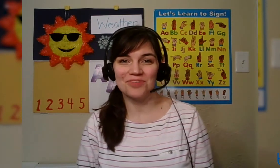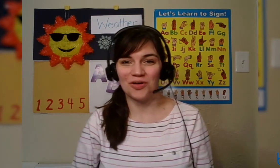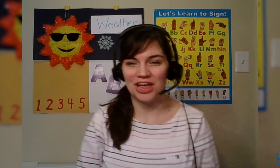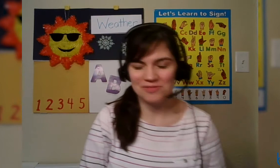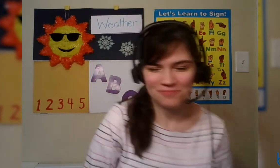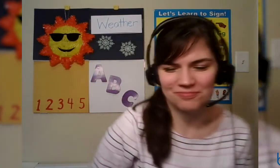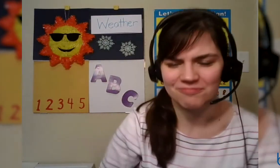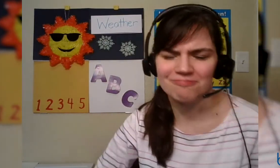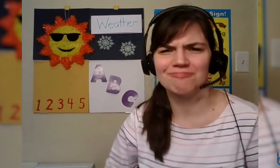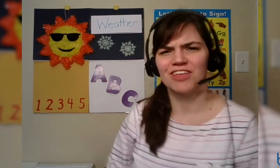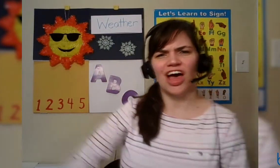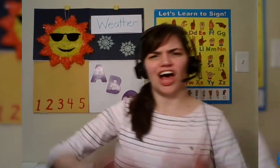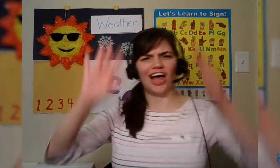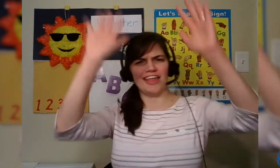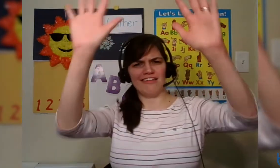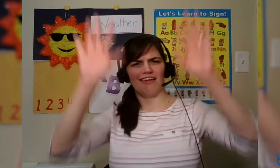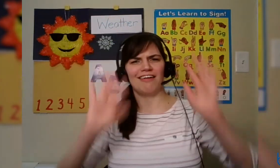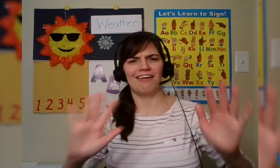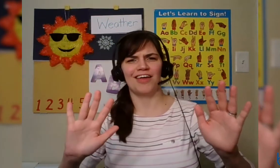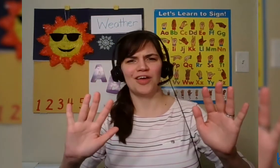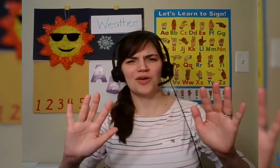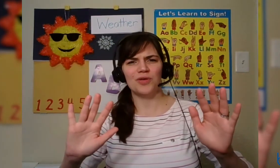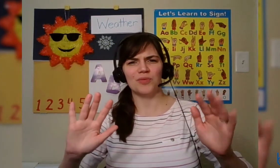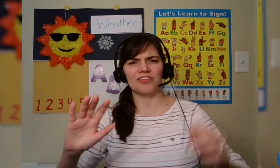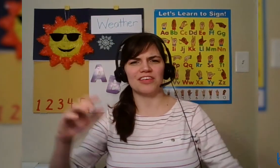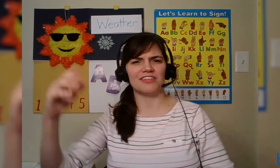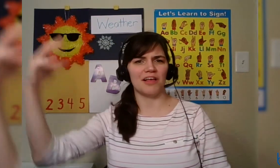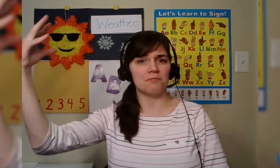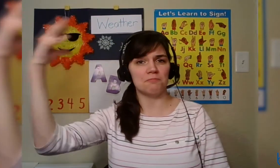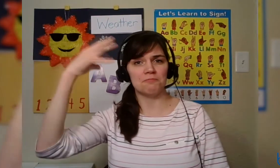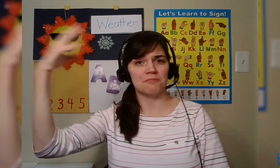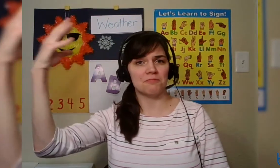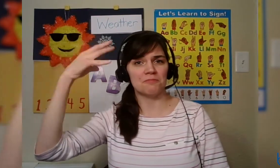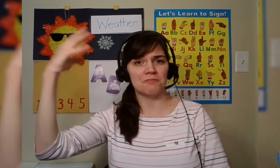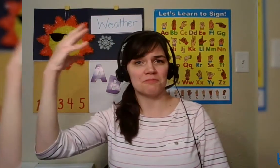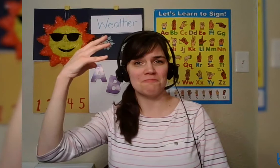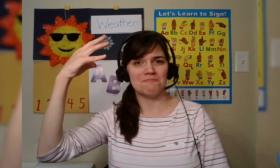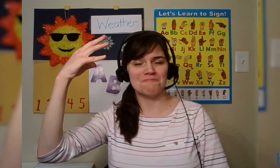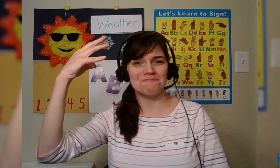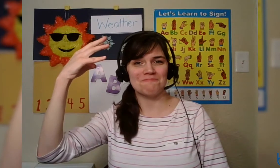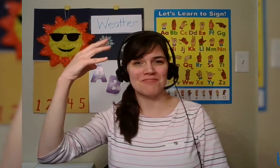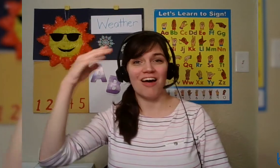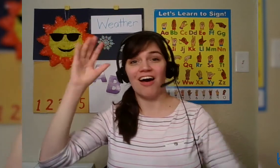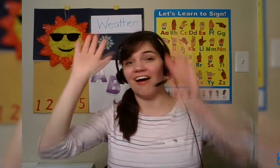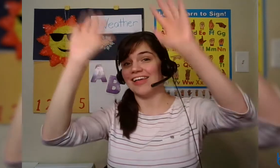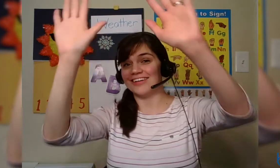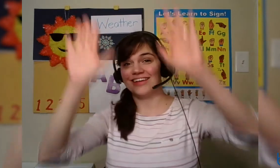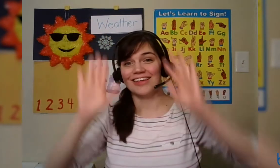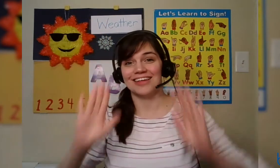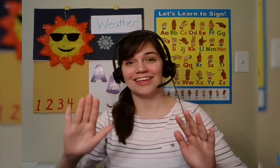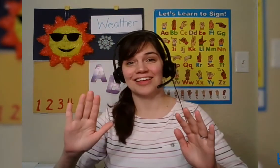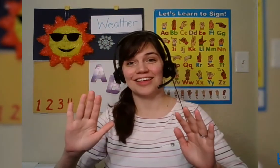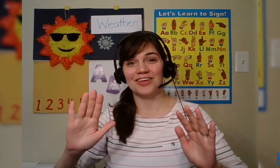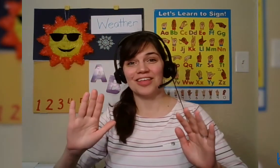All right on *sign* we will see some *sign*. On *sign* the *sign*